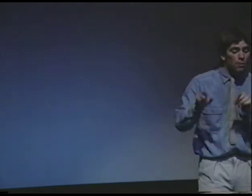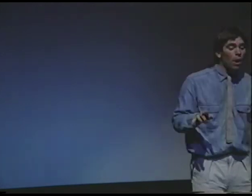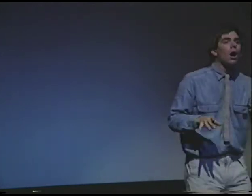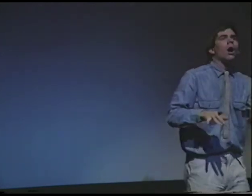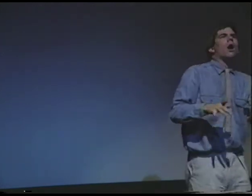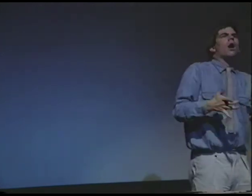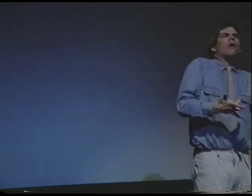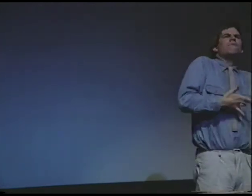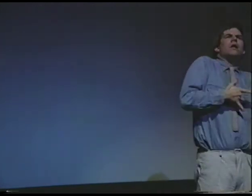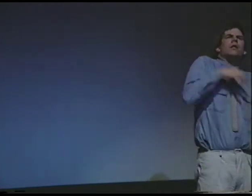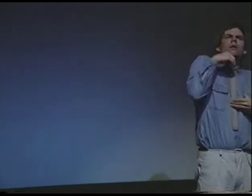OK.